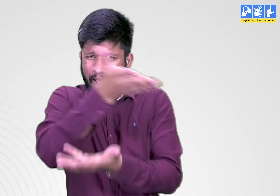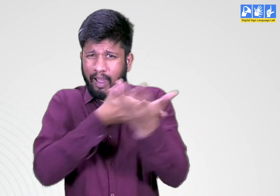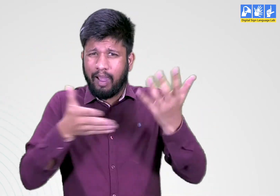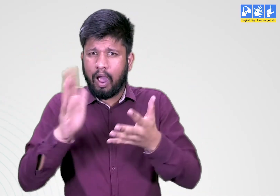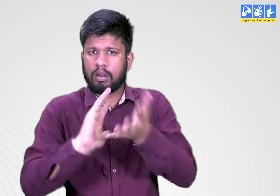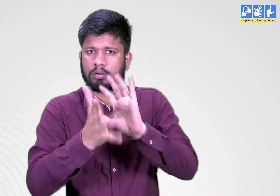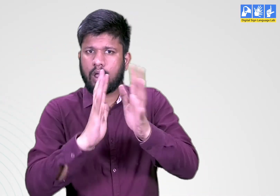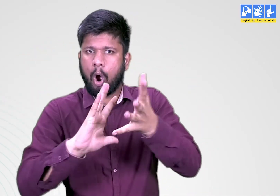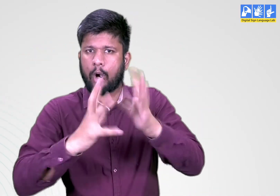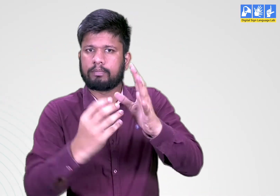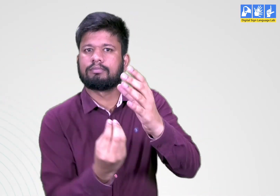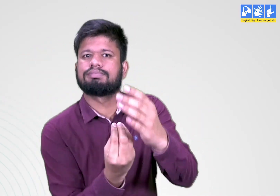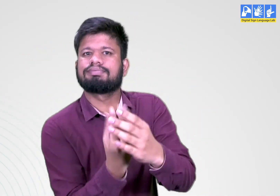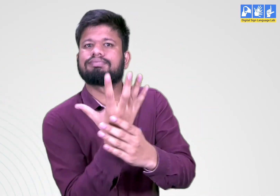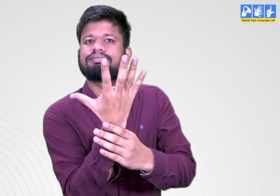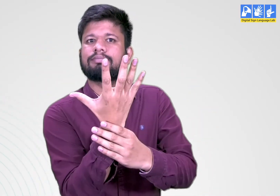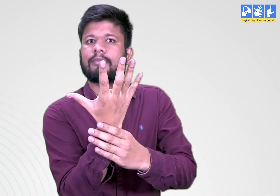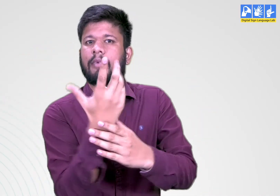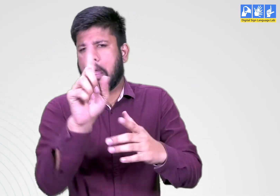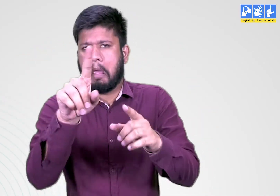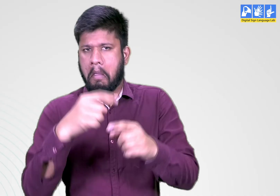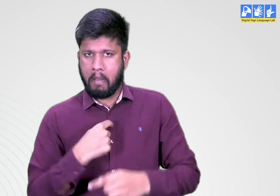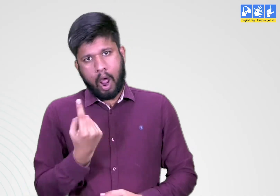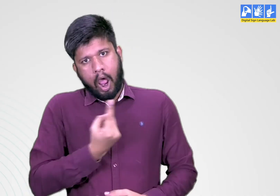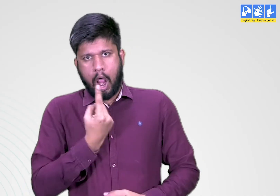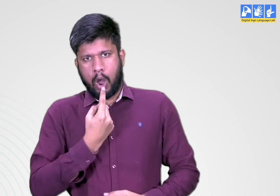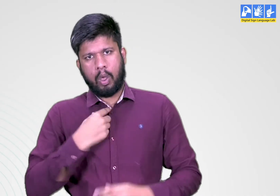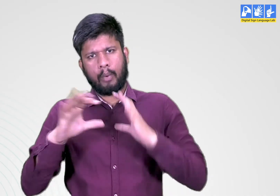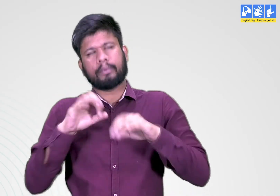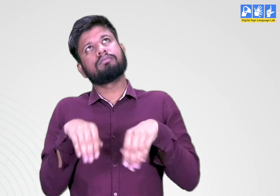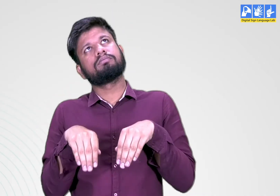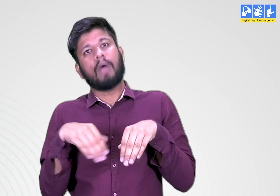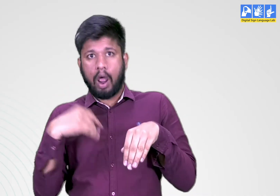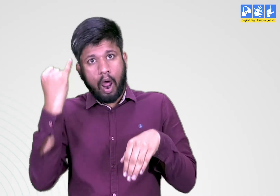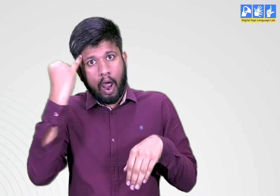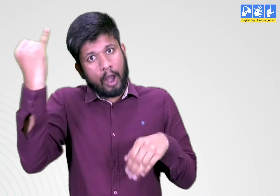they share their knowledge which helps them to bloom their sign language.